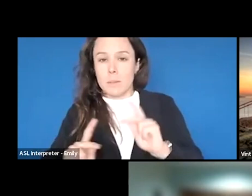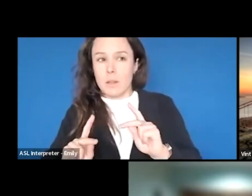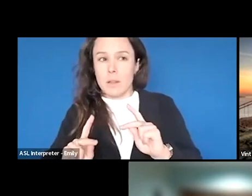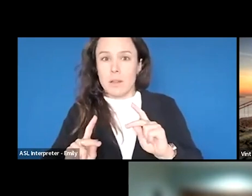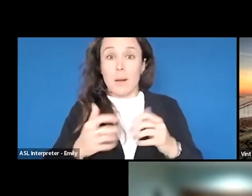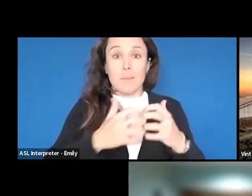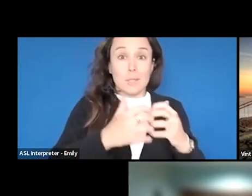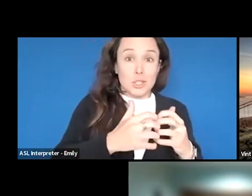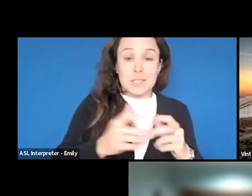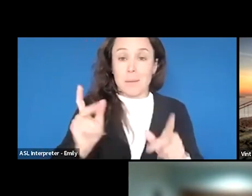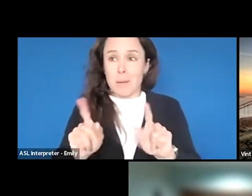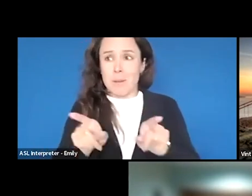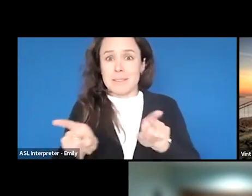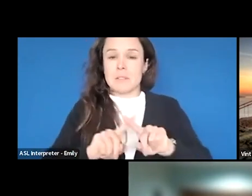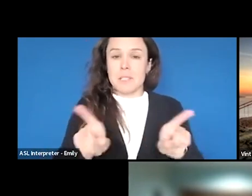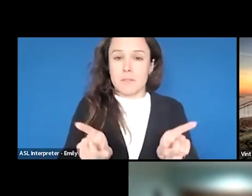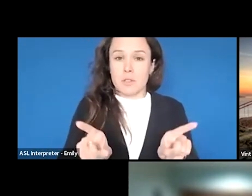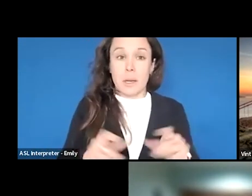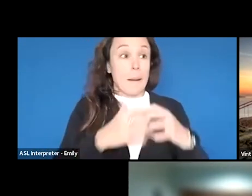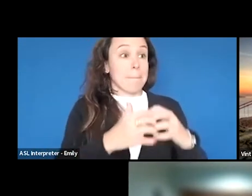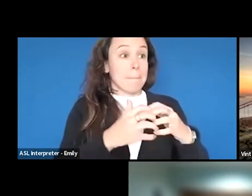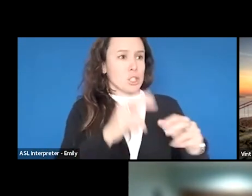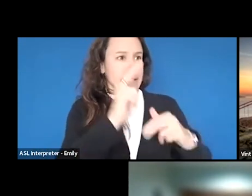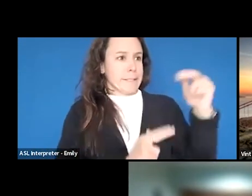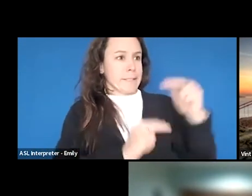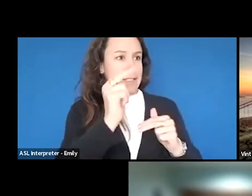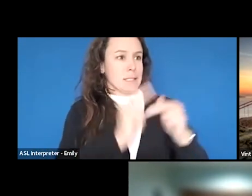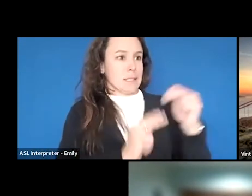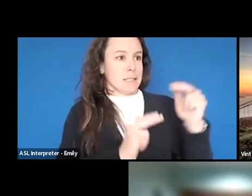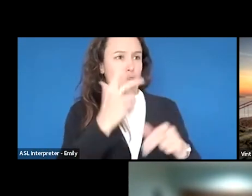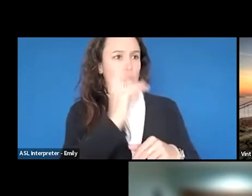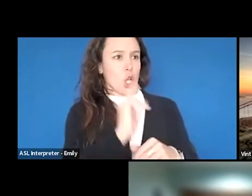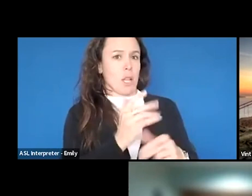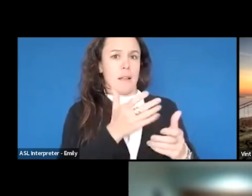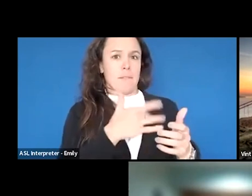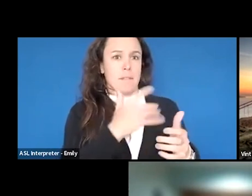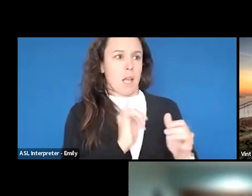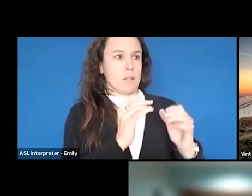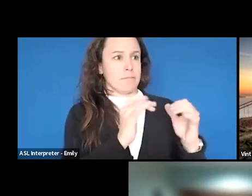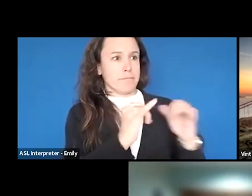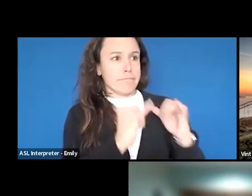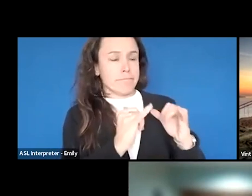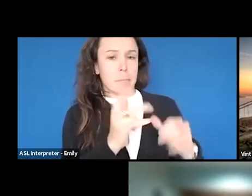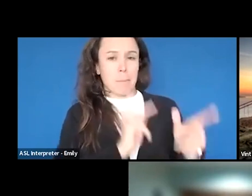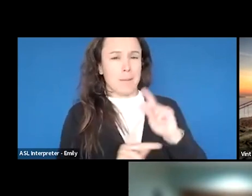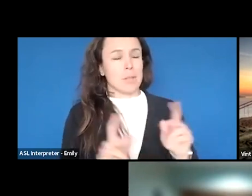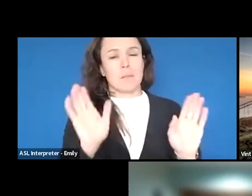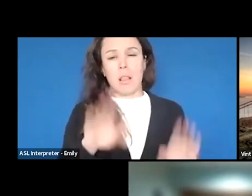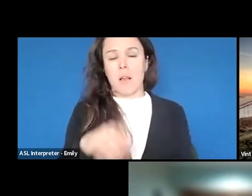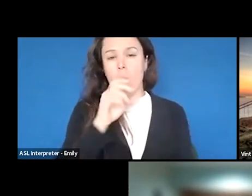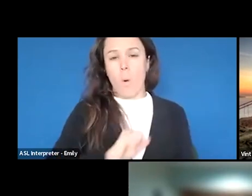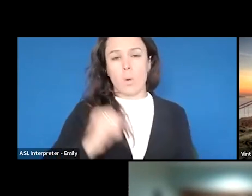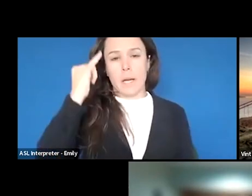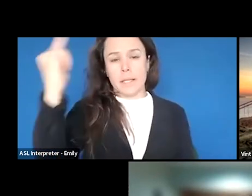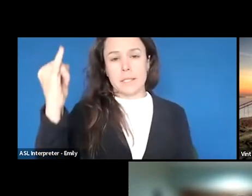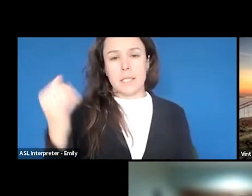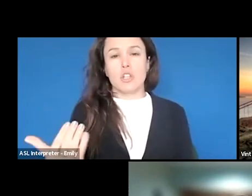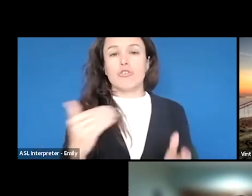machines that are like people is an old idea that repeats Lewis Mumford's warning about the history